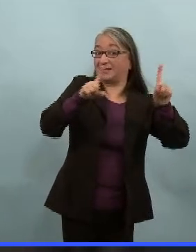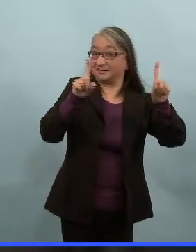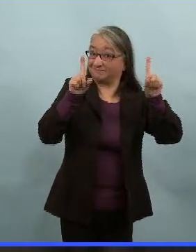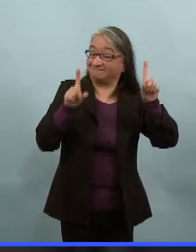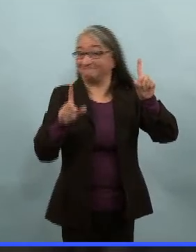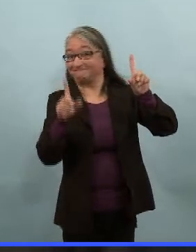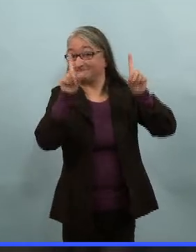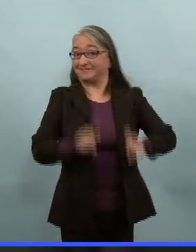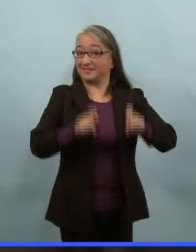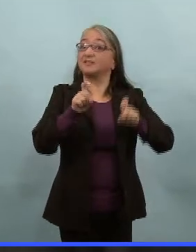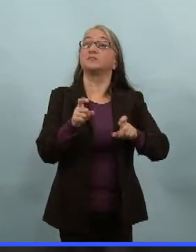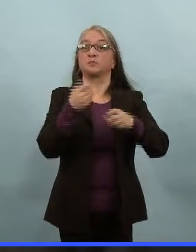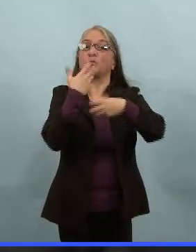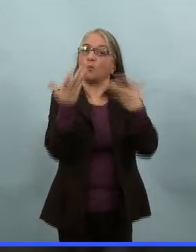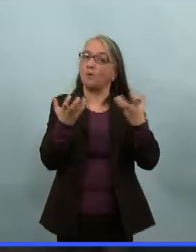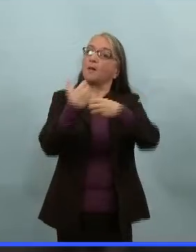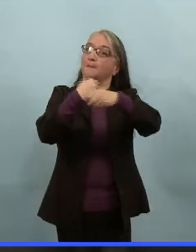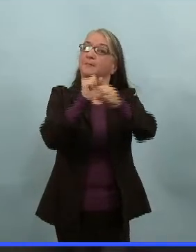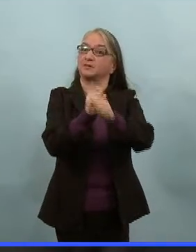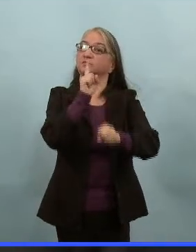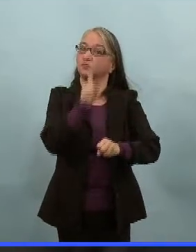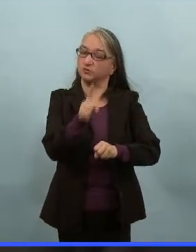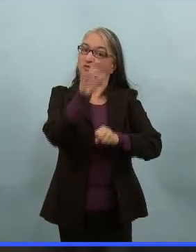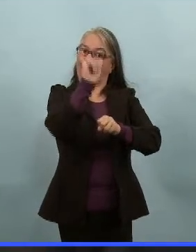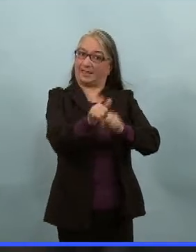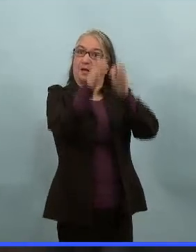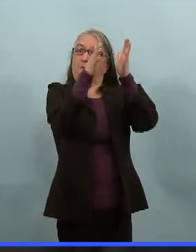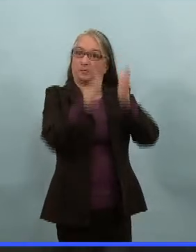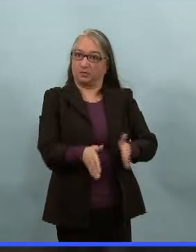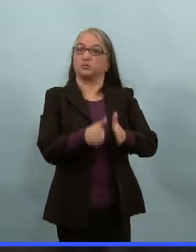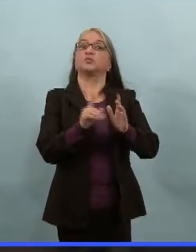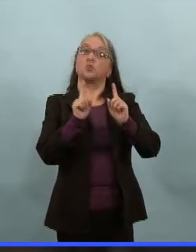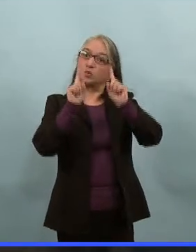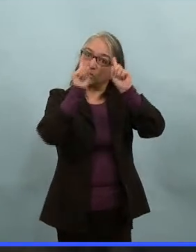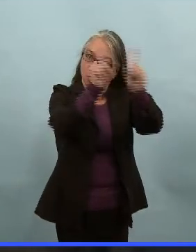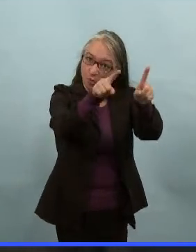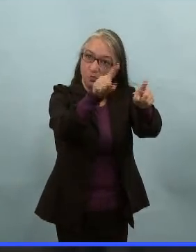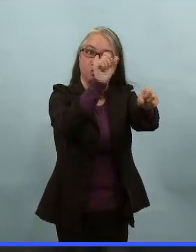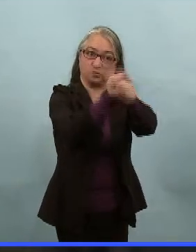institution that the person works in so catching even one case can protect the pch and that's why